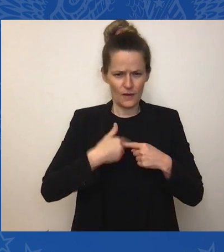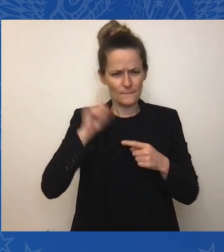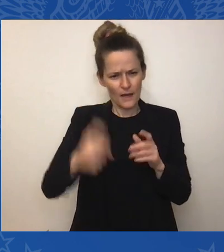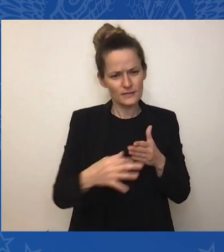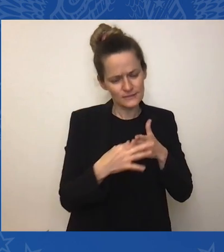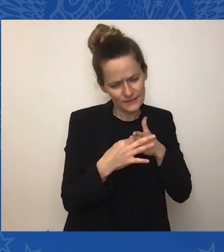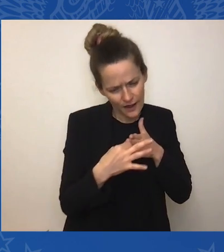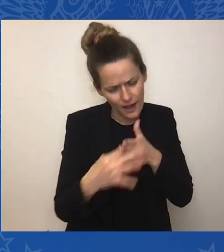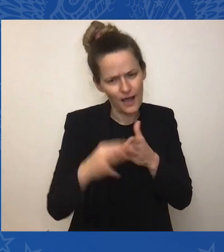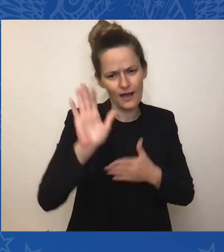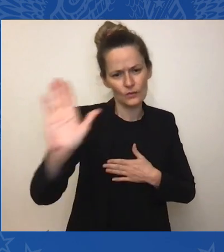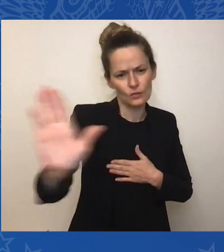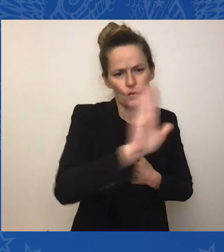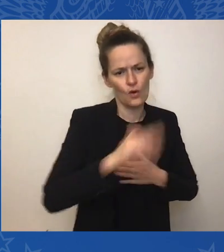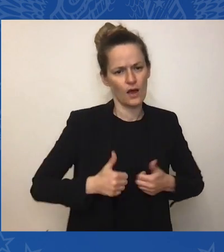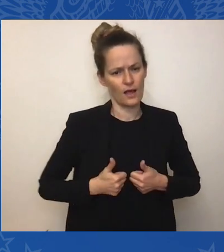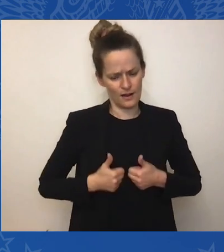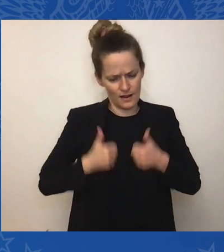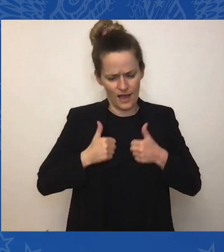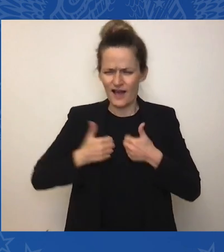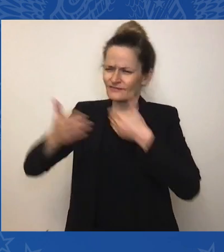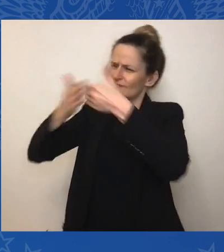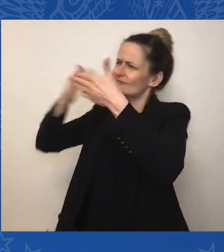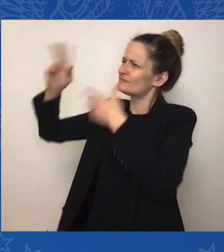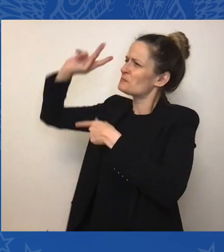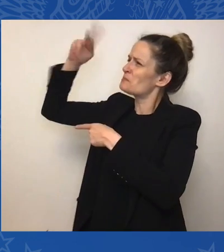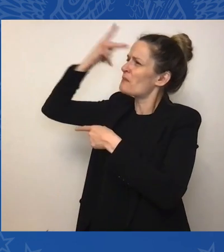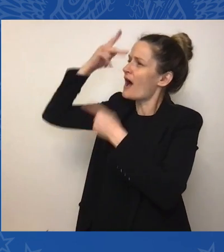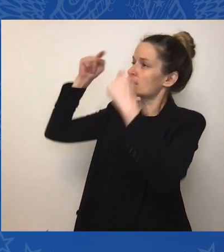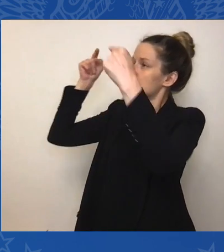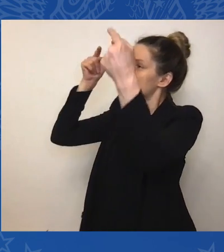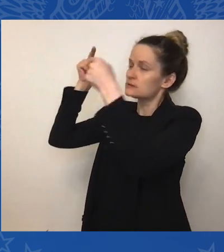The principle that guides me and my administration.